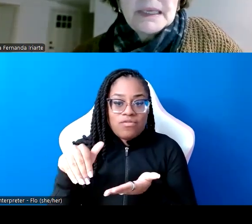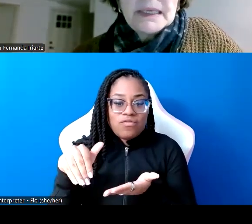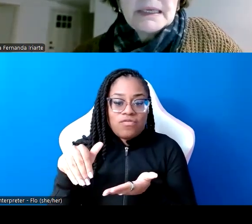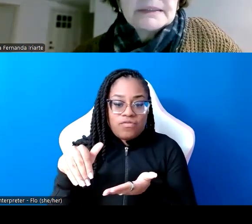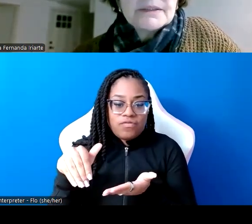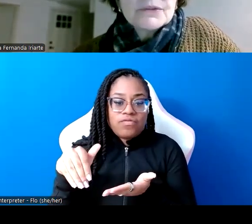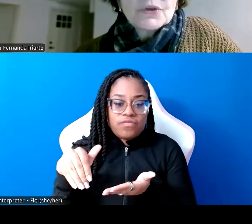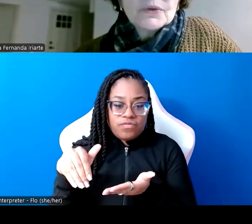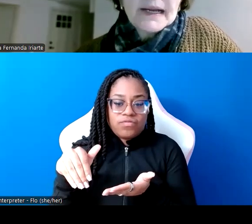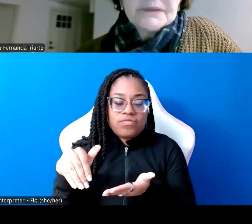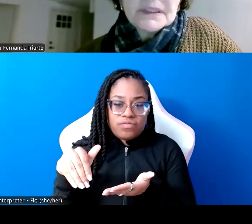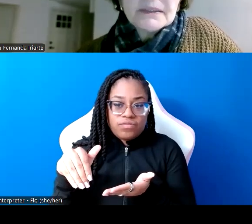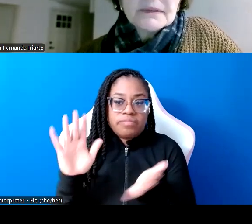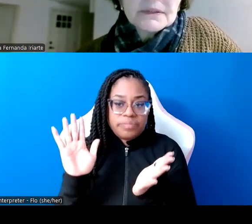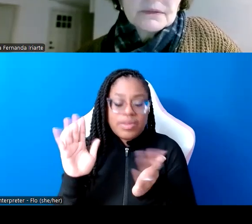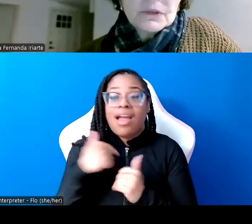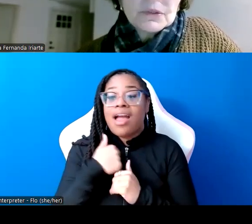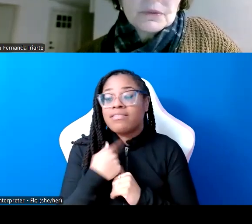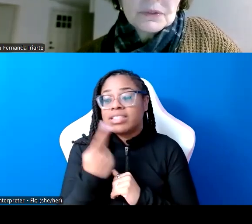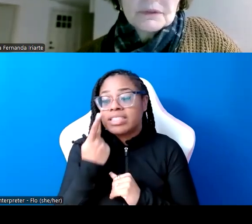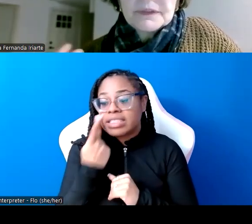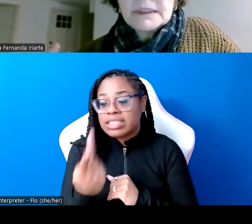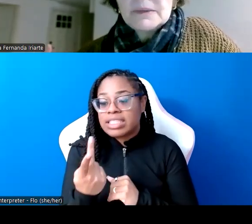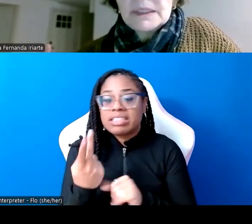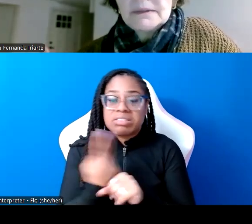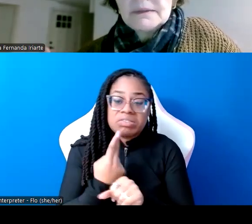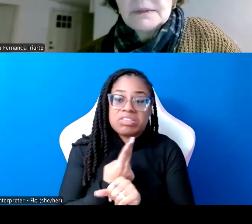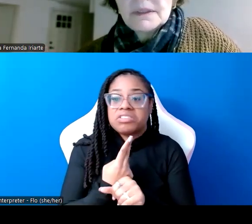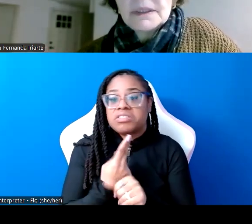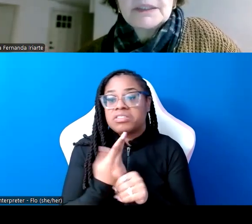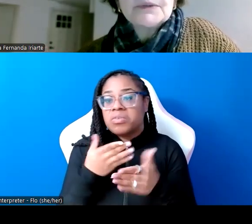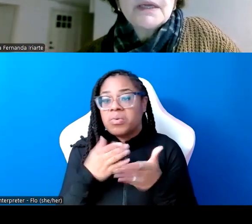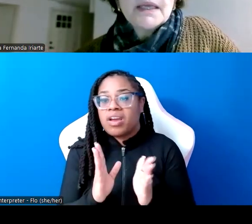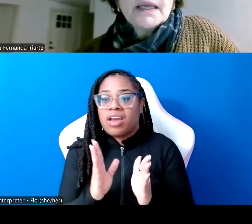And so I've seen this used in the following scenario.